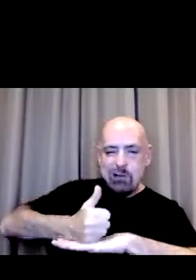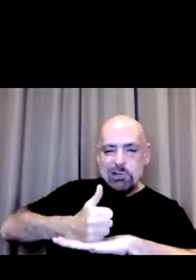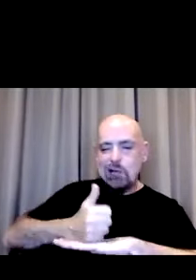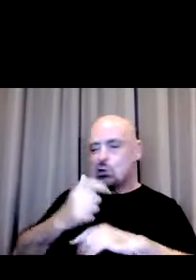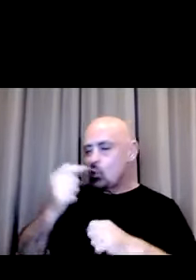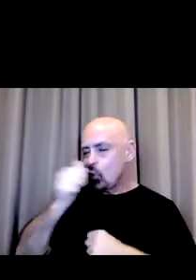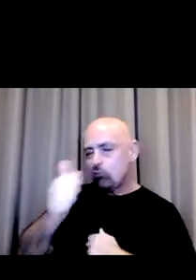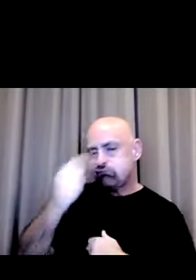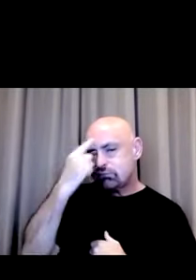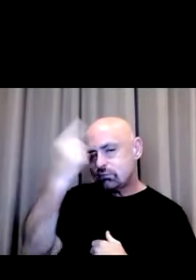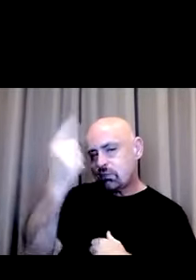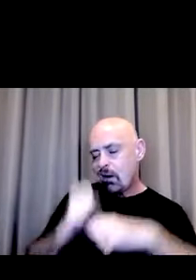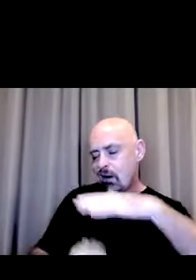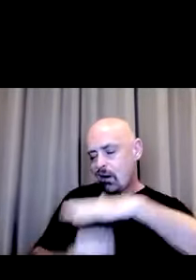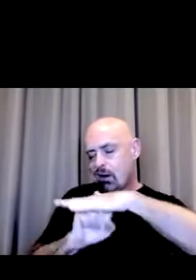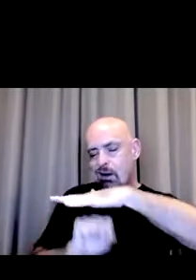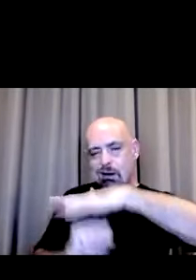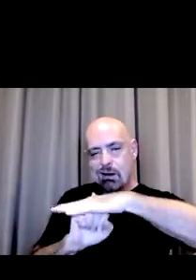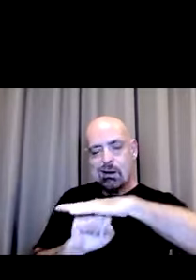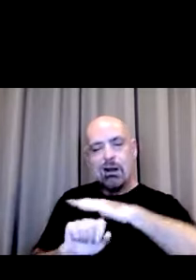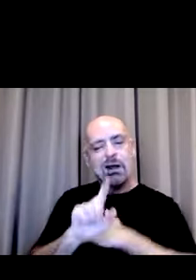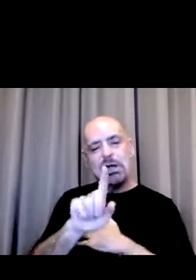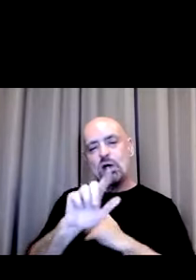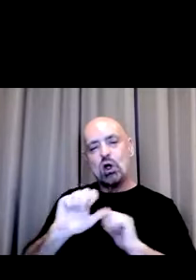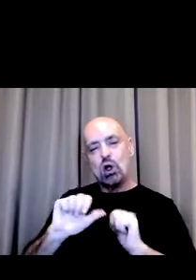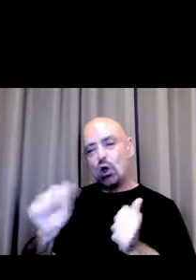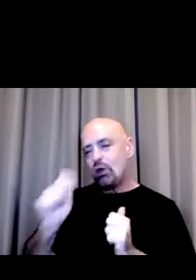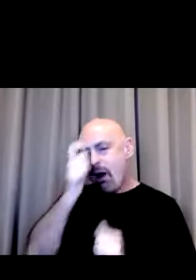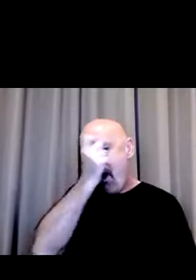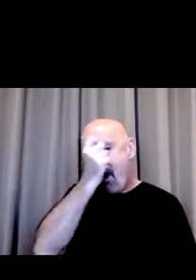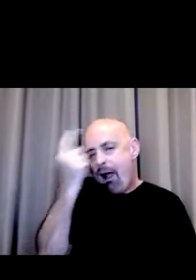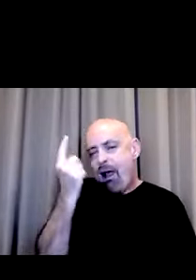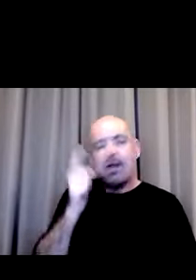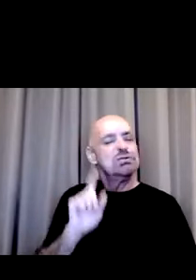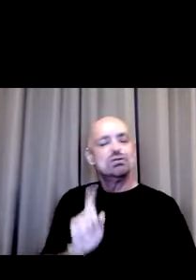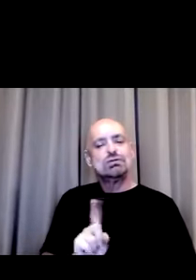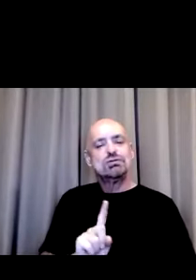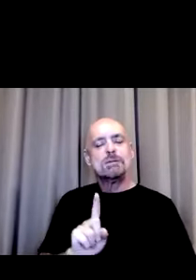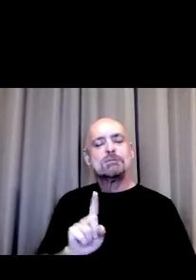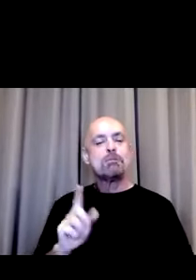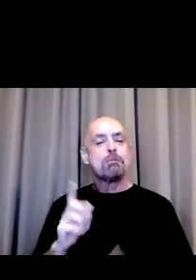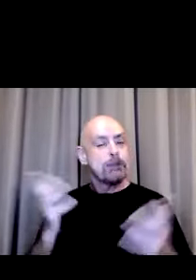world where the idea of human rights is invoked in a great many different